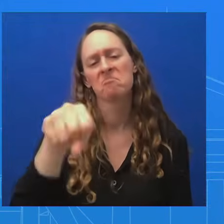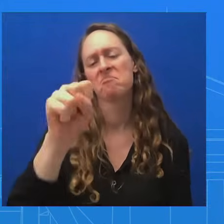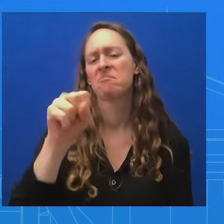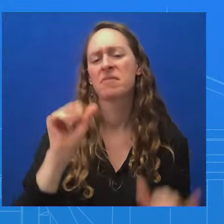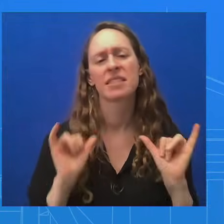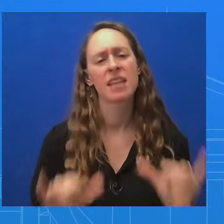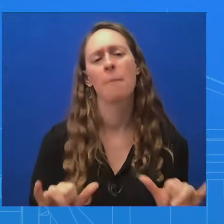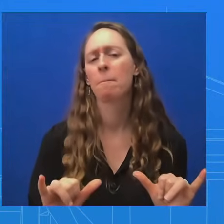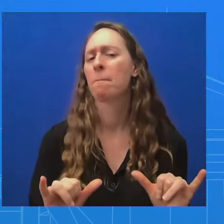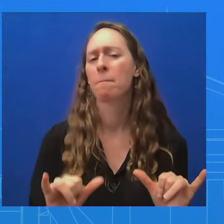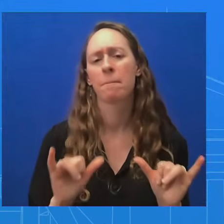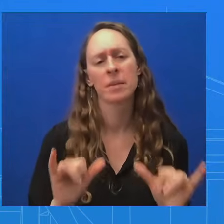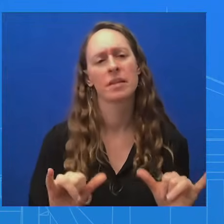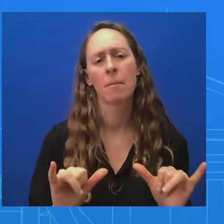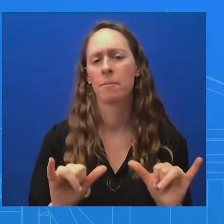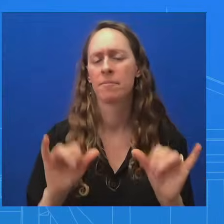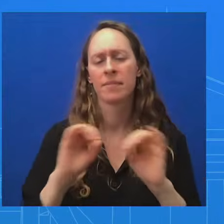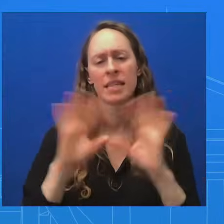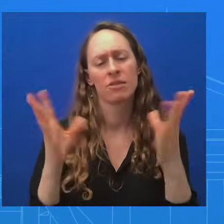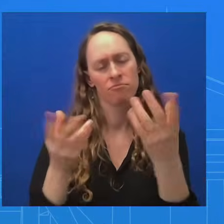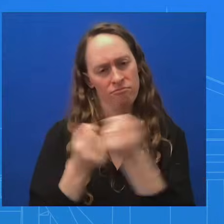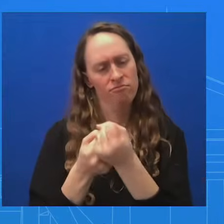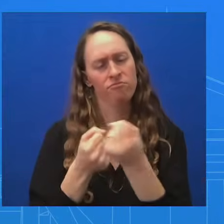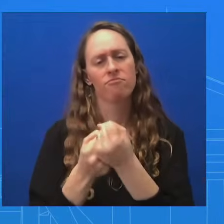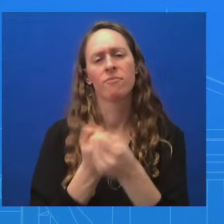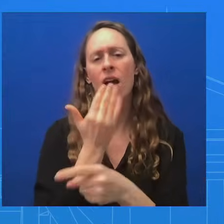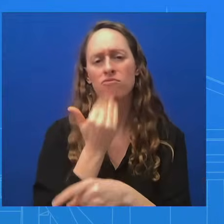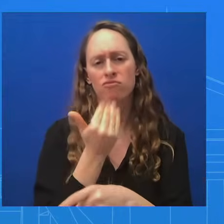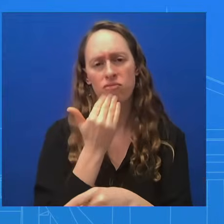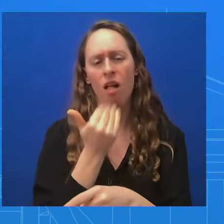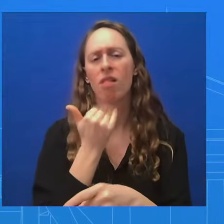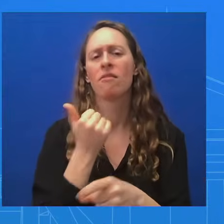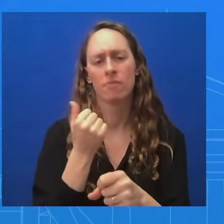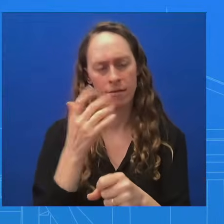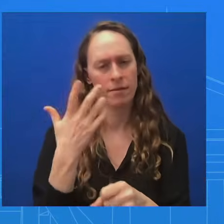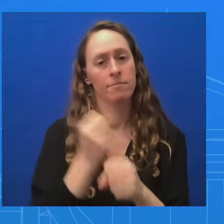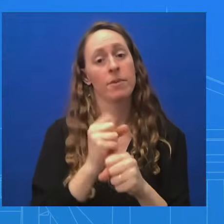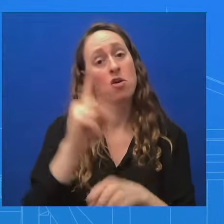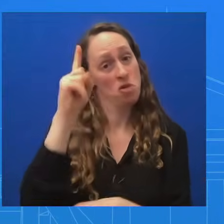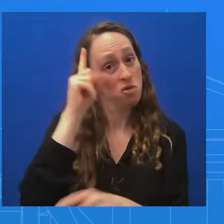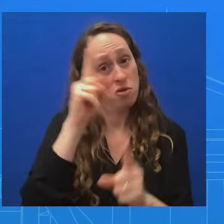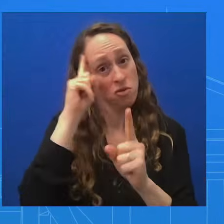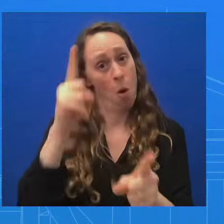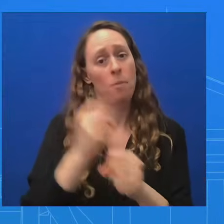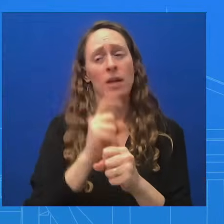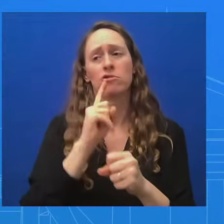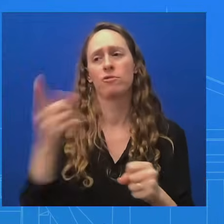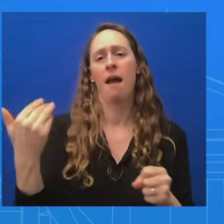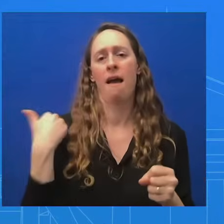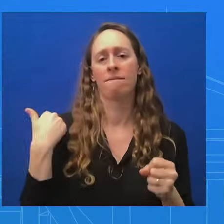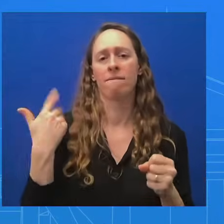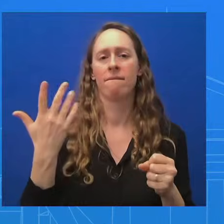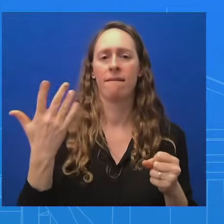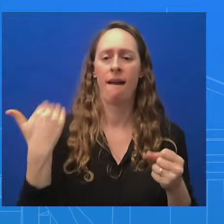But also urging them at every turn to be more precise, more targeted, more deliberate with respect to civilian harm;